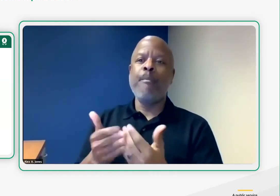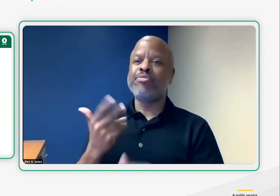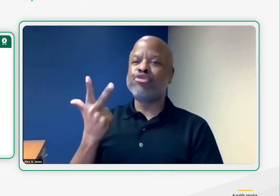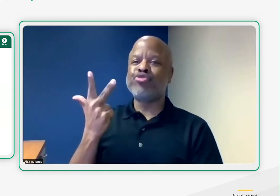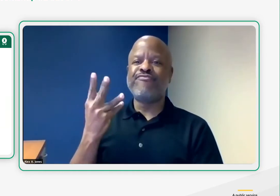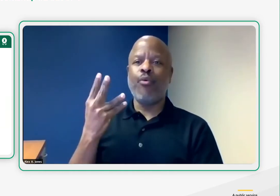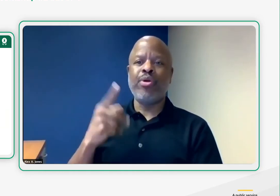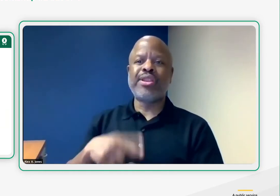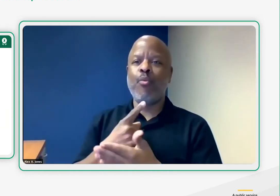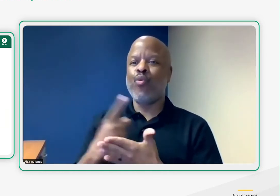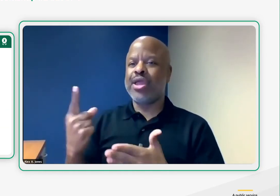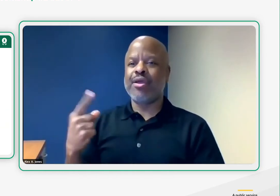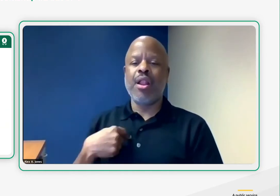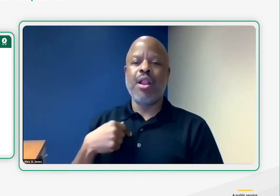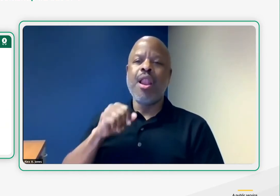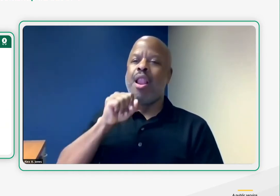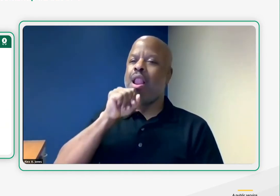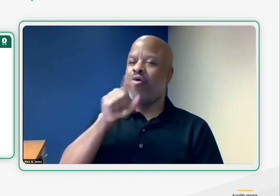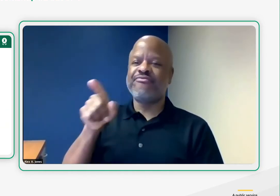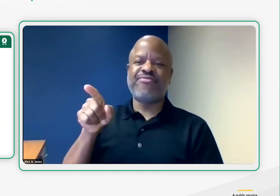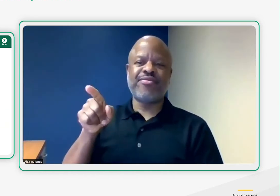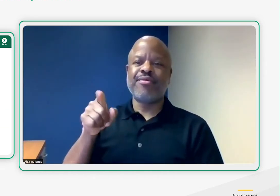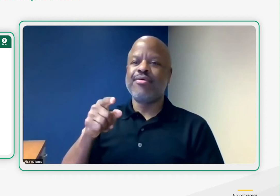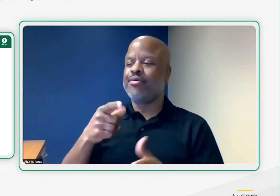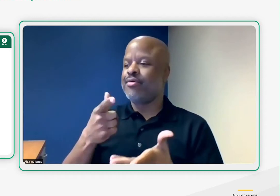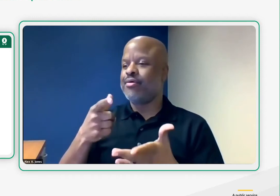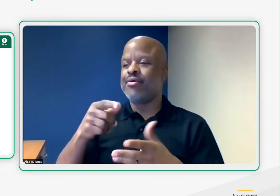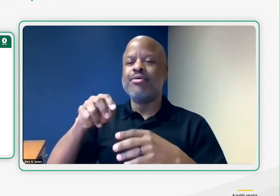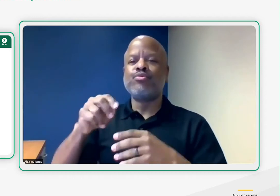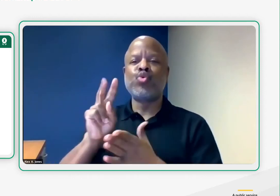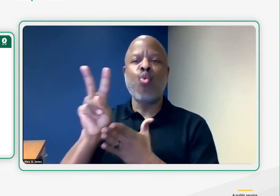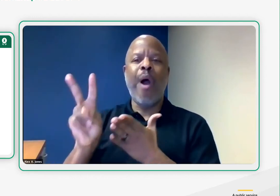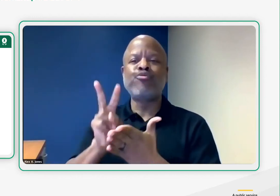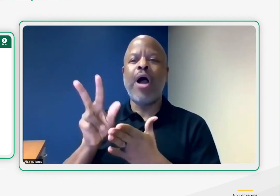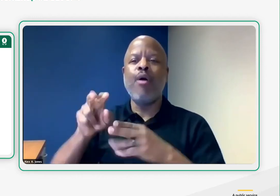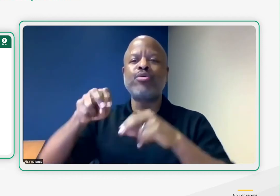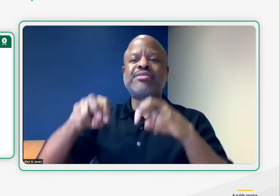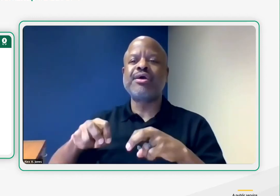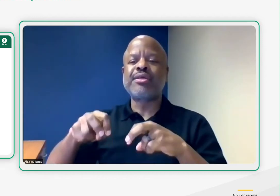Before the pandemic, I would go to Starbucks about 3 times a week. I just loved ordering, and I would sit there